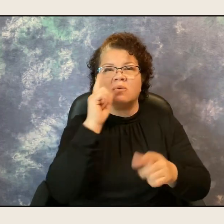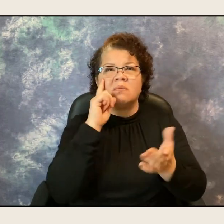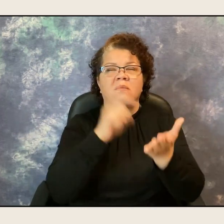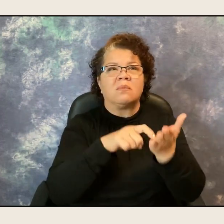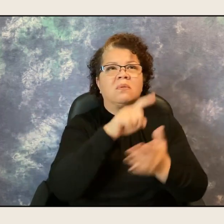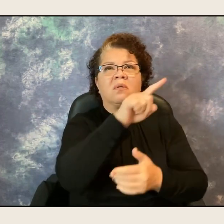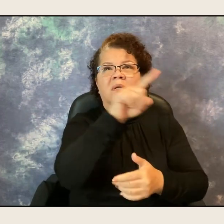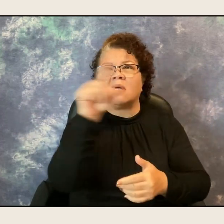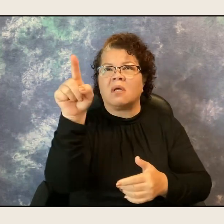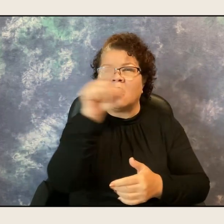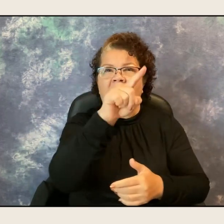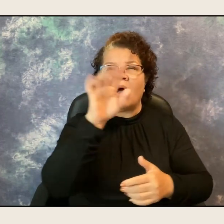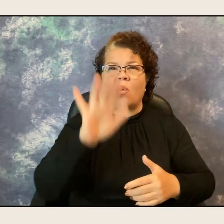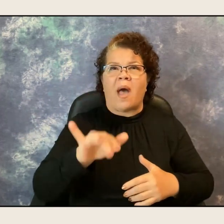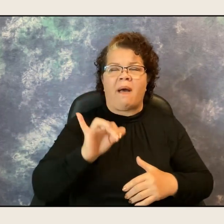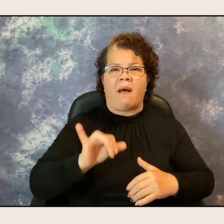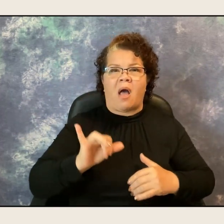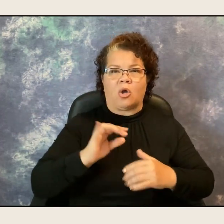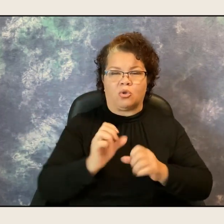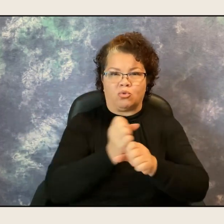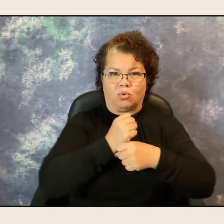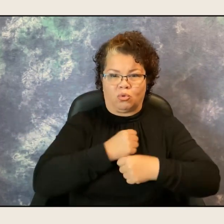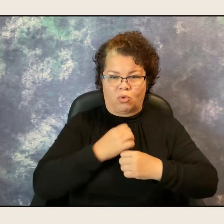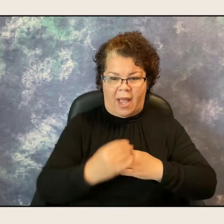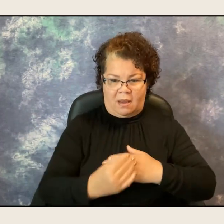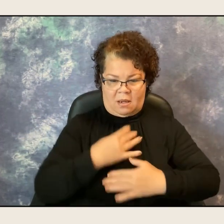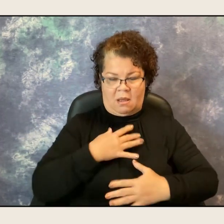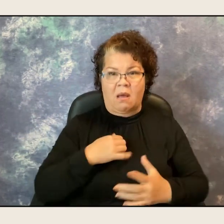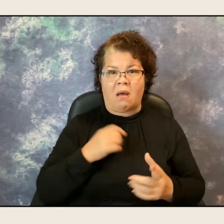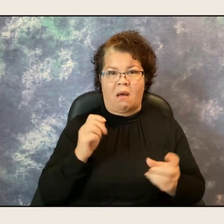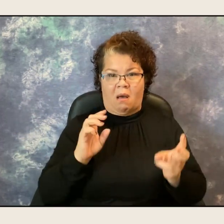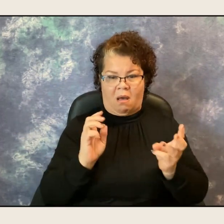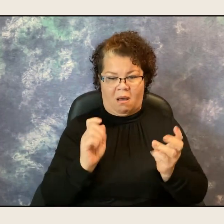where injustice can be finally observed.